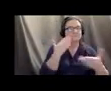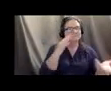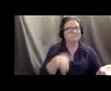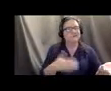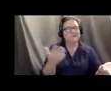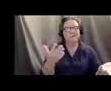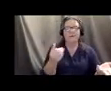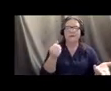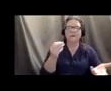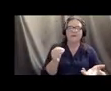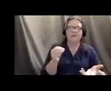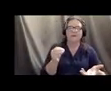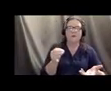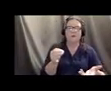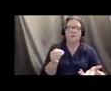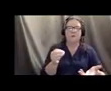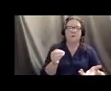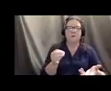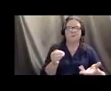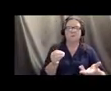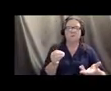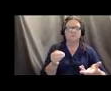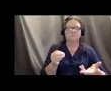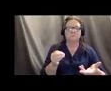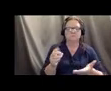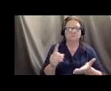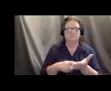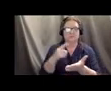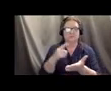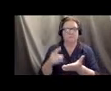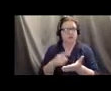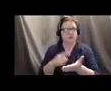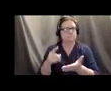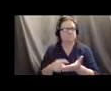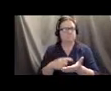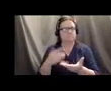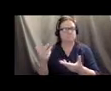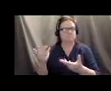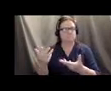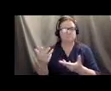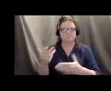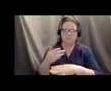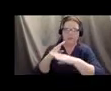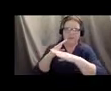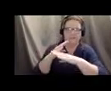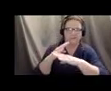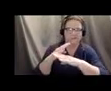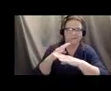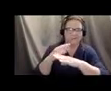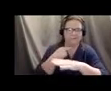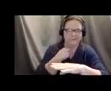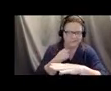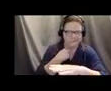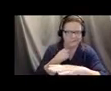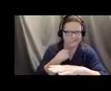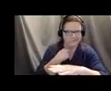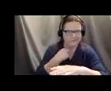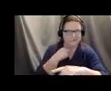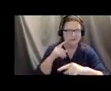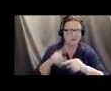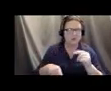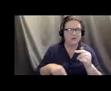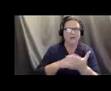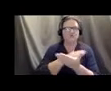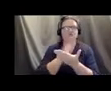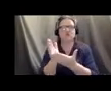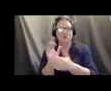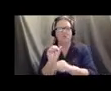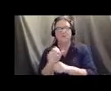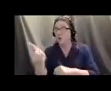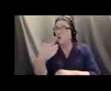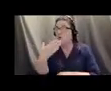So it translates into sometimes there are barriers to scope of work.